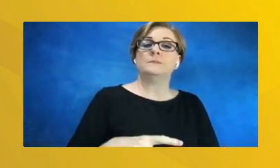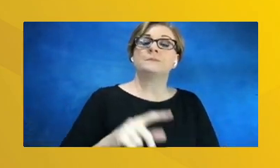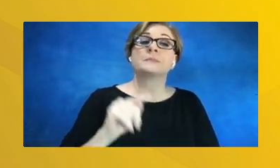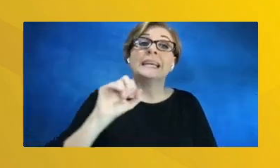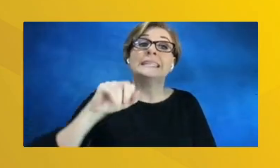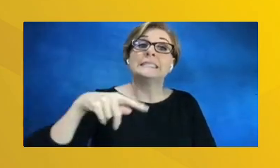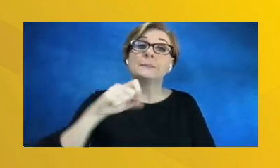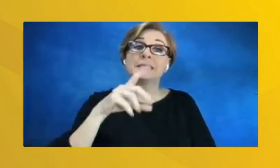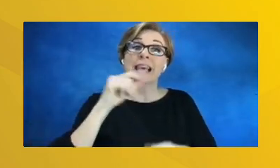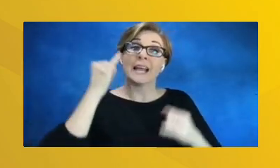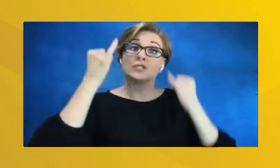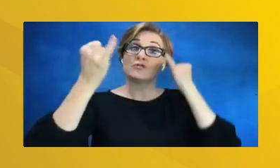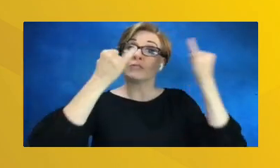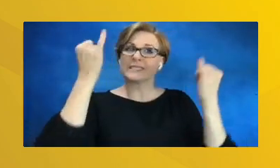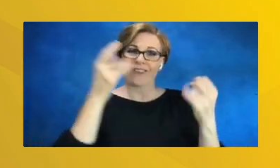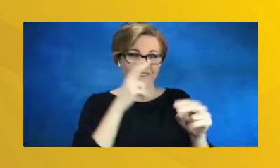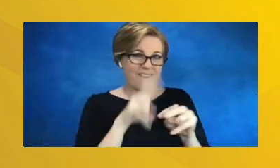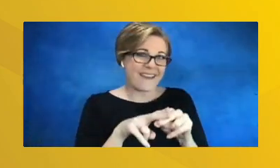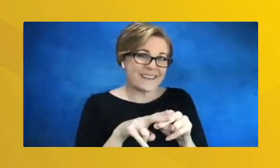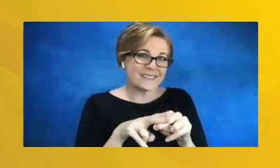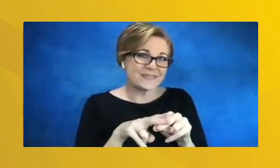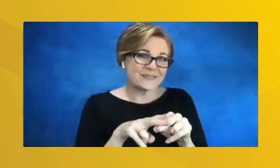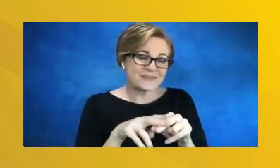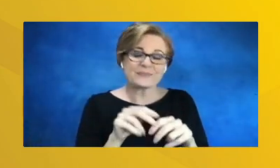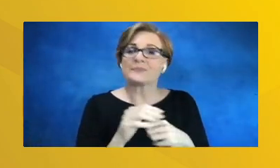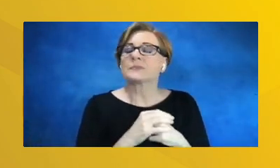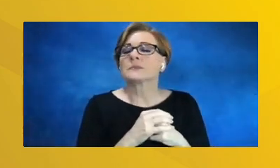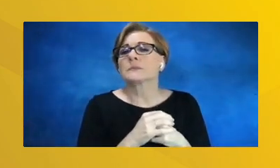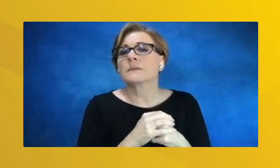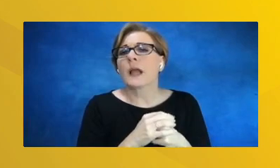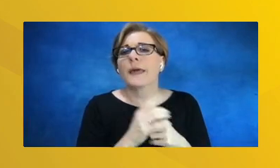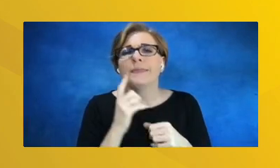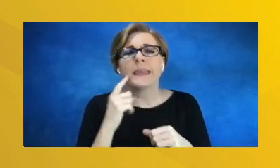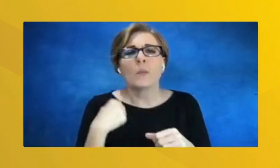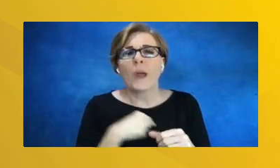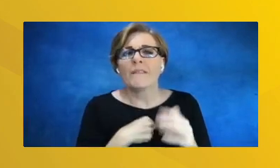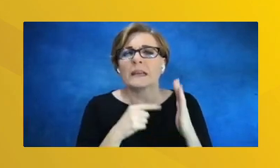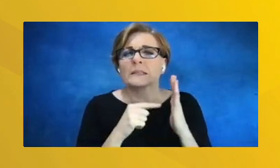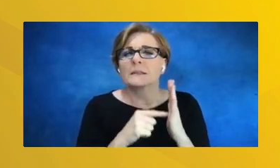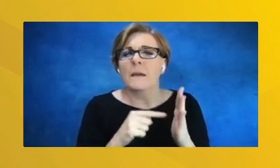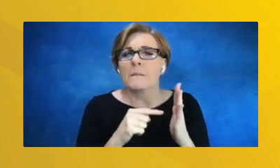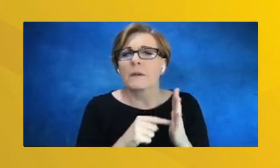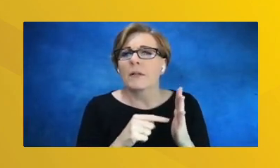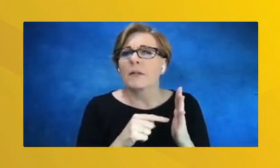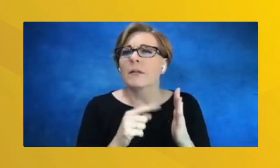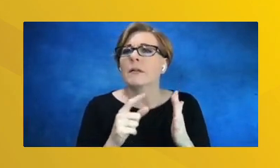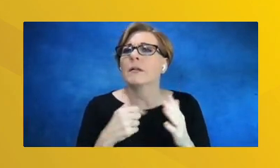And I think we have an example of a video coming up.